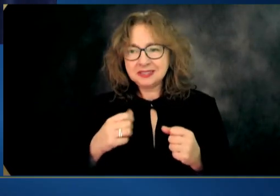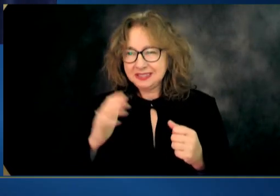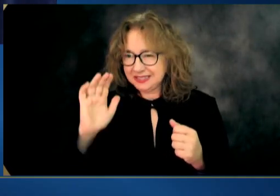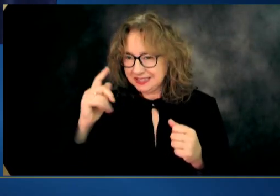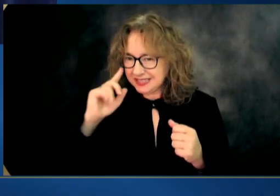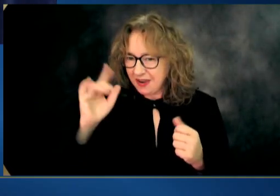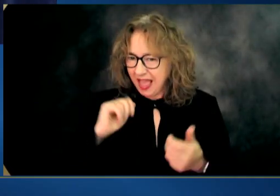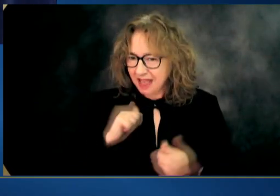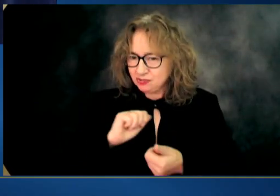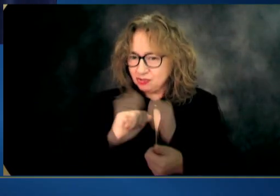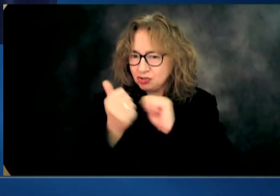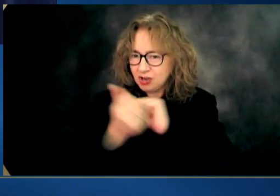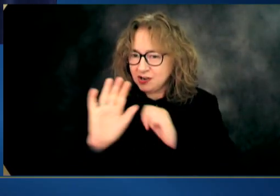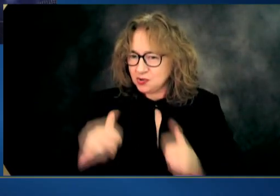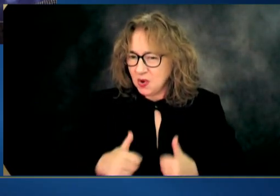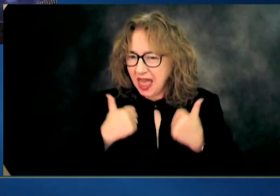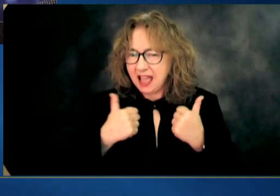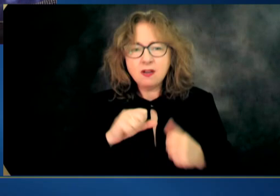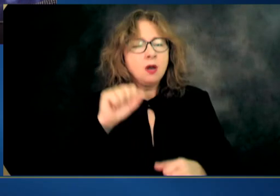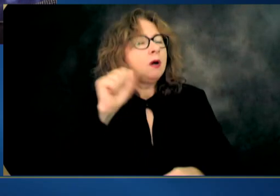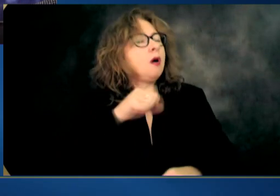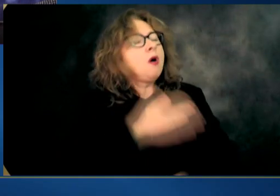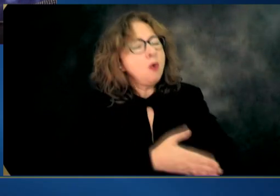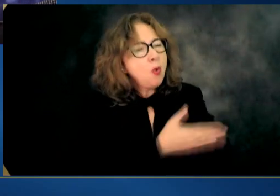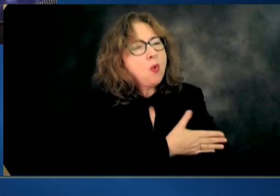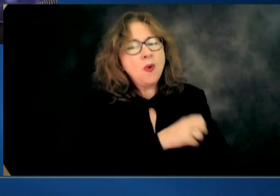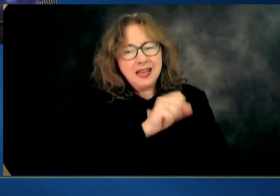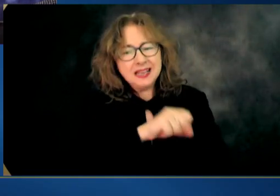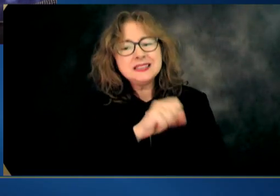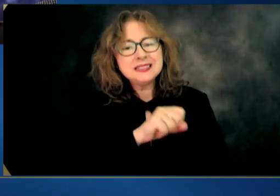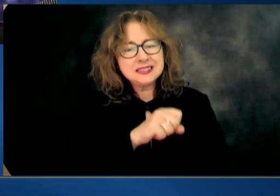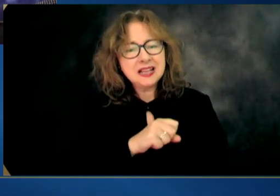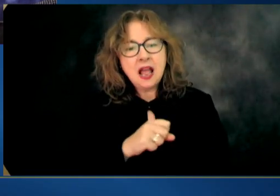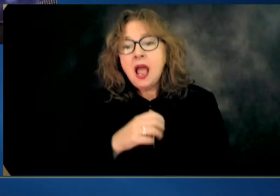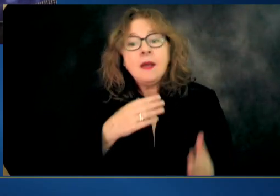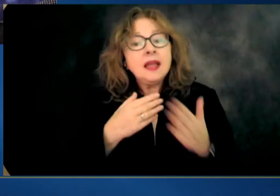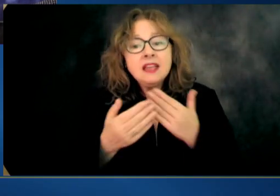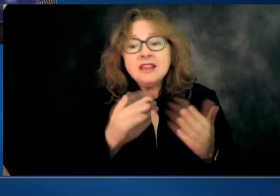Jimmy Pinnock: It really is. Yeah, I mean, even when I have a crisis, I think I had one